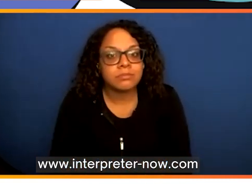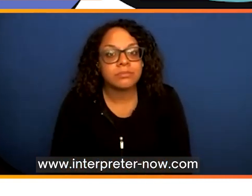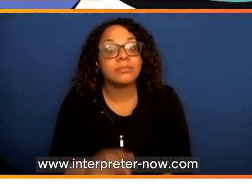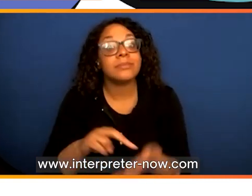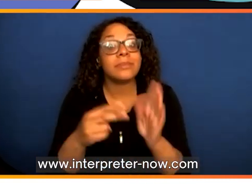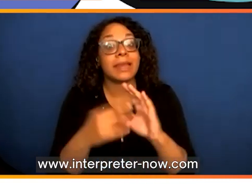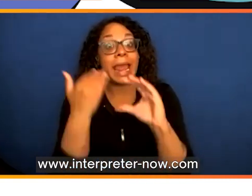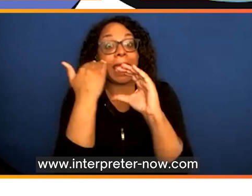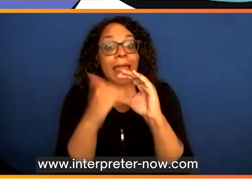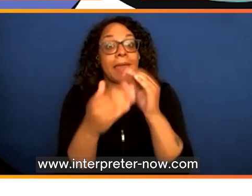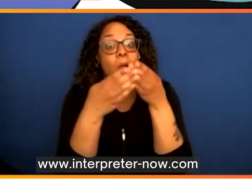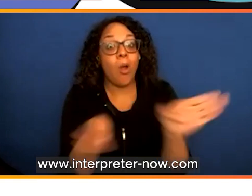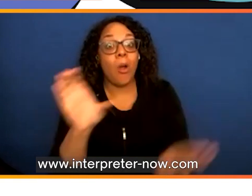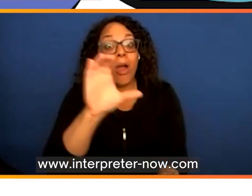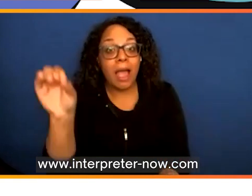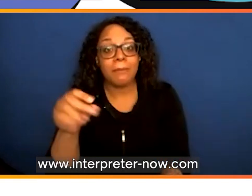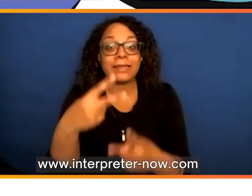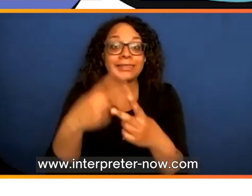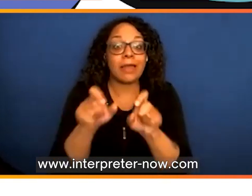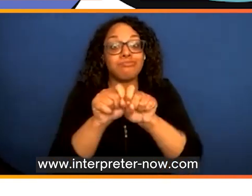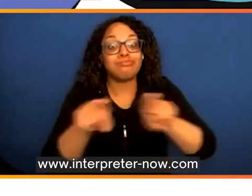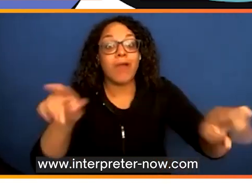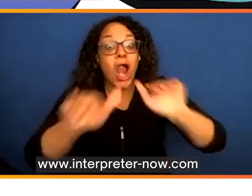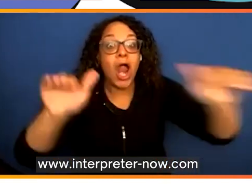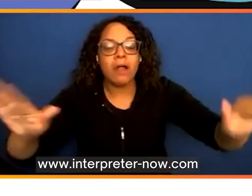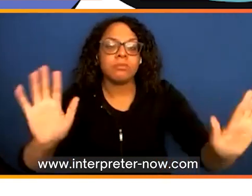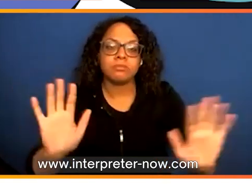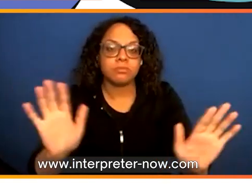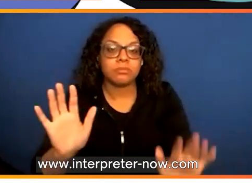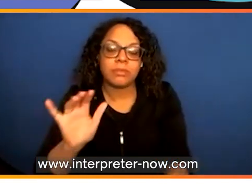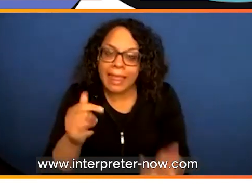some trust with, maybe ask next time you have a cocktail or coffee. "Hey, what is it like